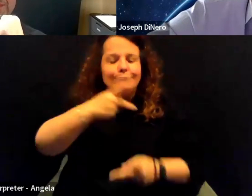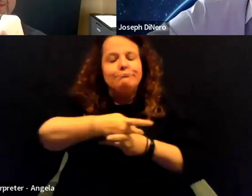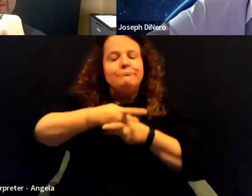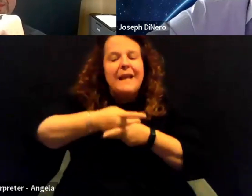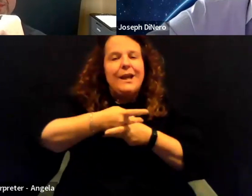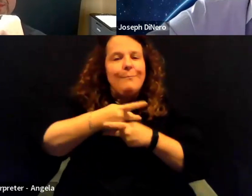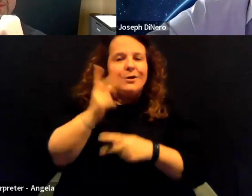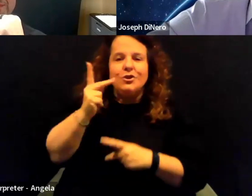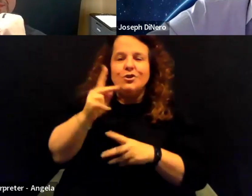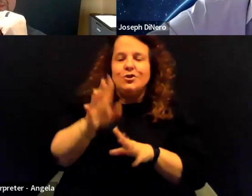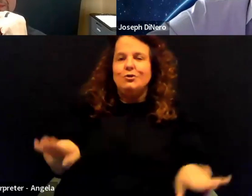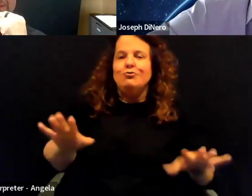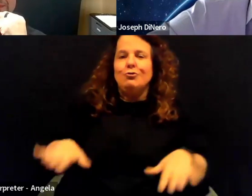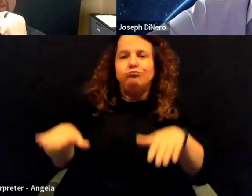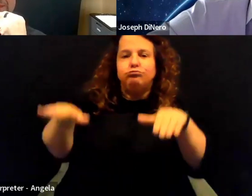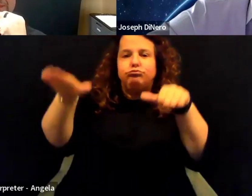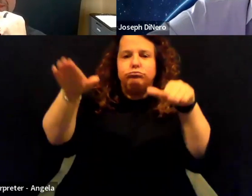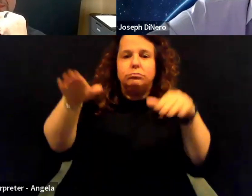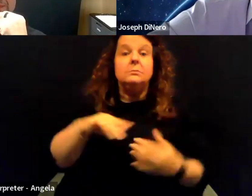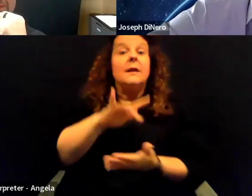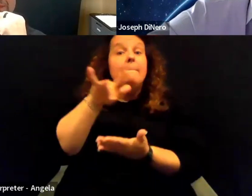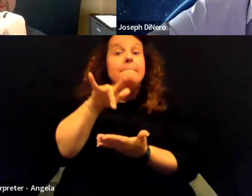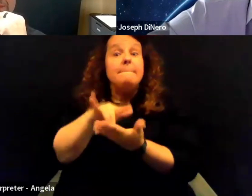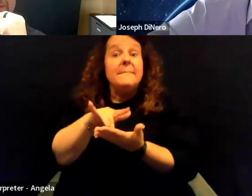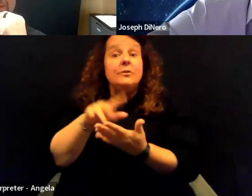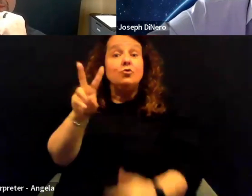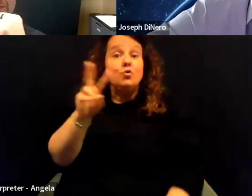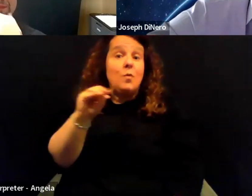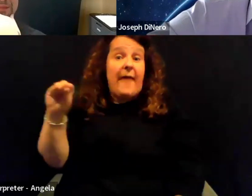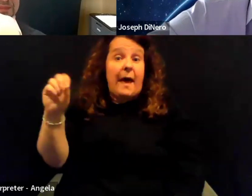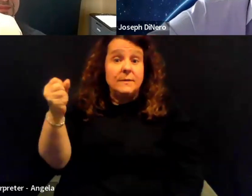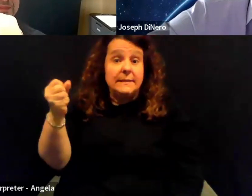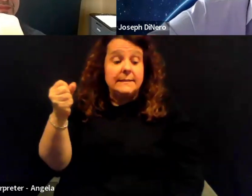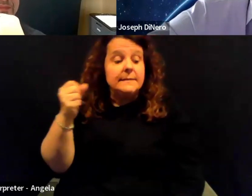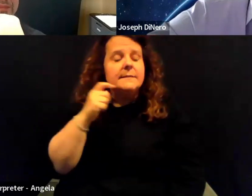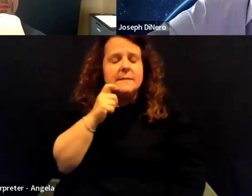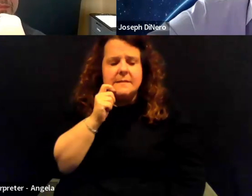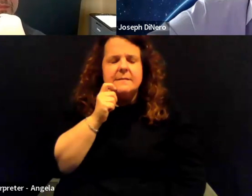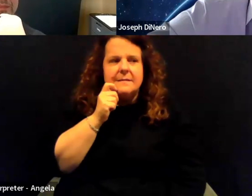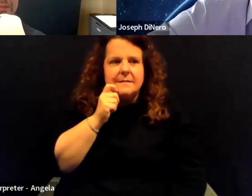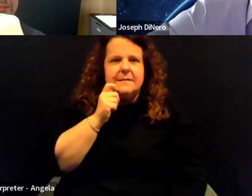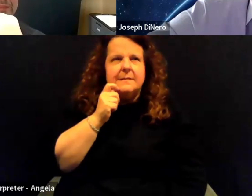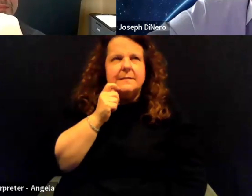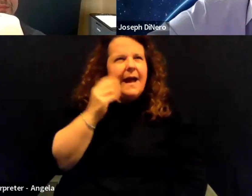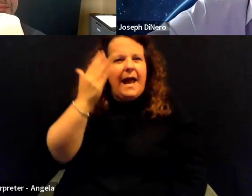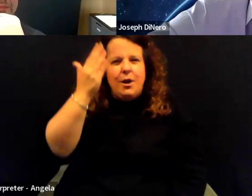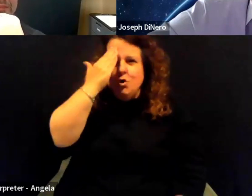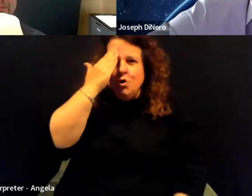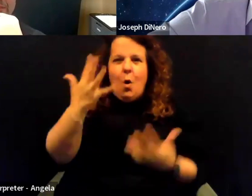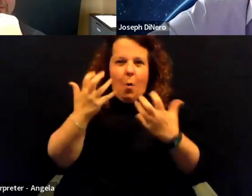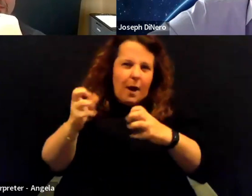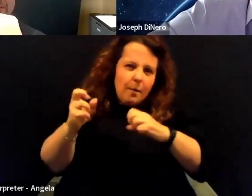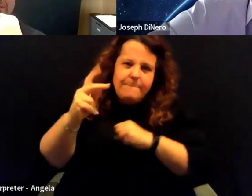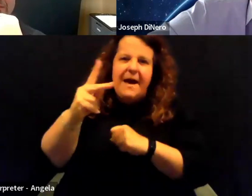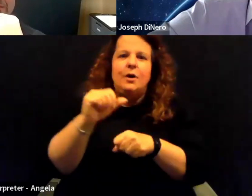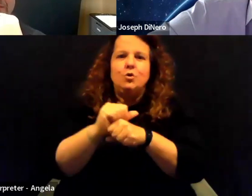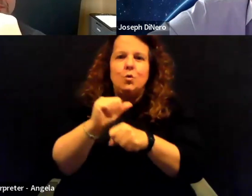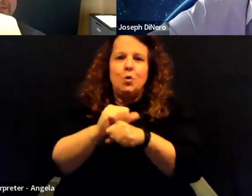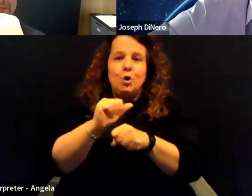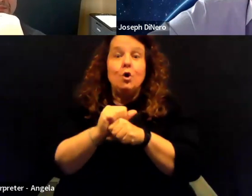, but then in the mid 2000s, I always knew I wanted to go back to work and pursue higher education.